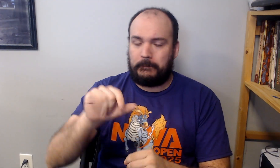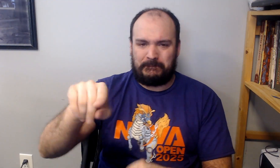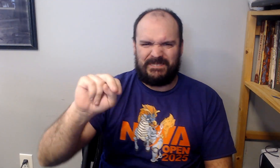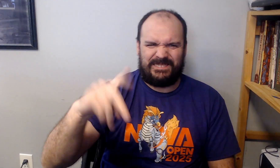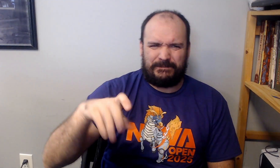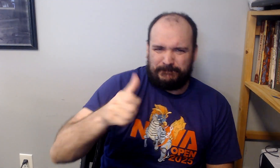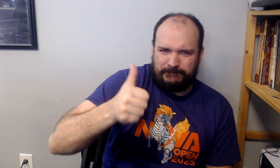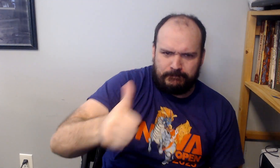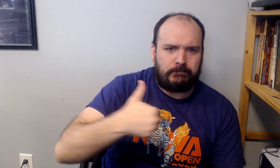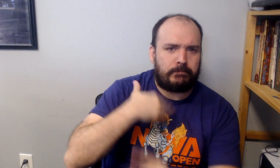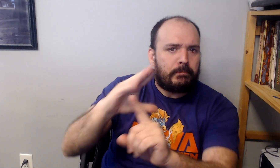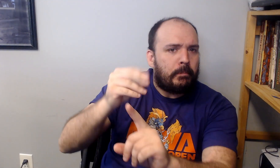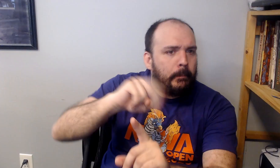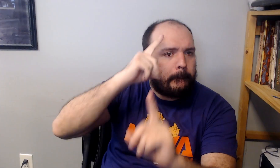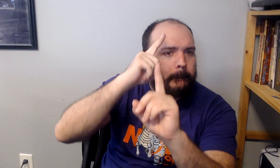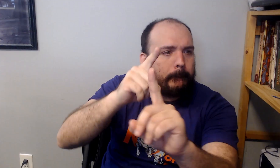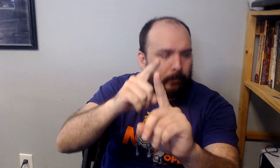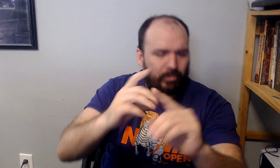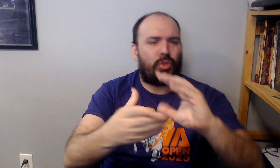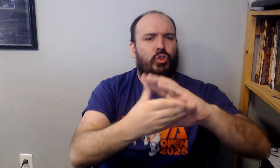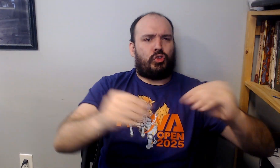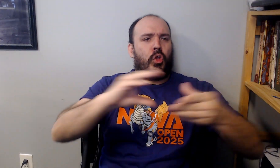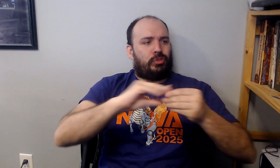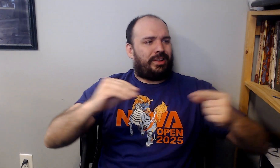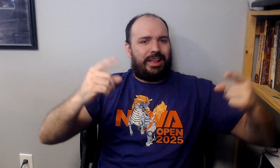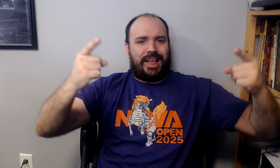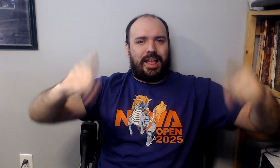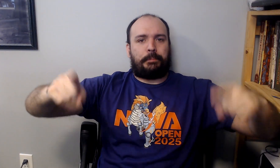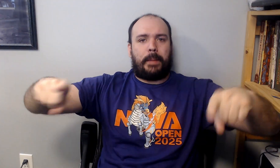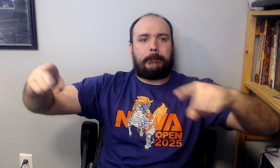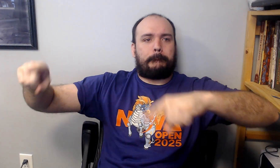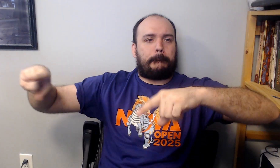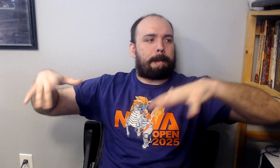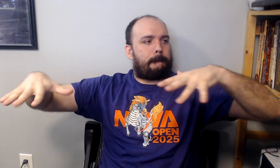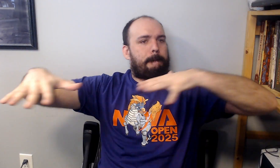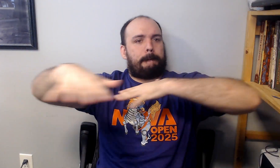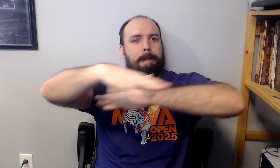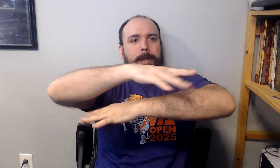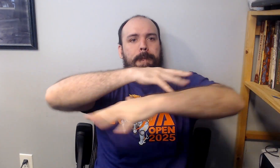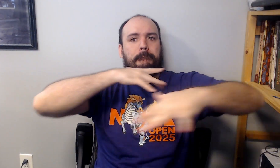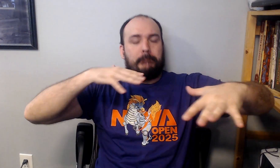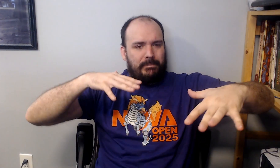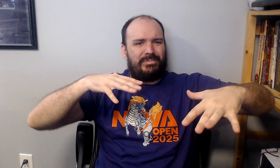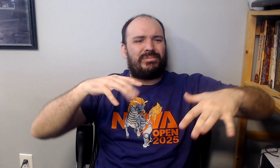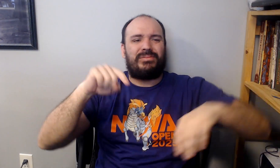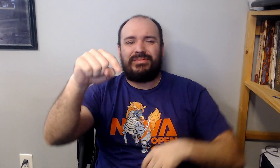All because the NPC has their own goal and the story is happening.